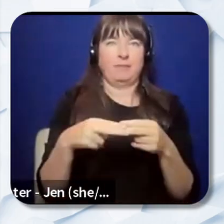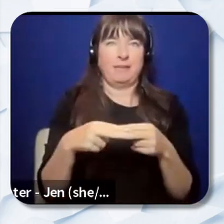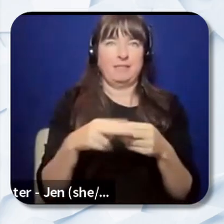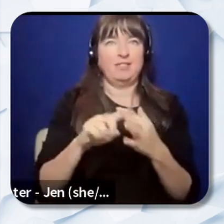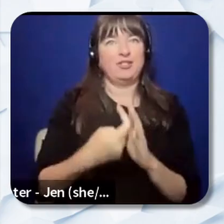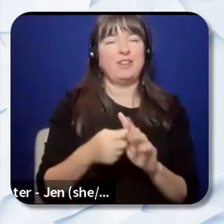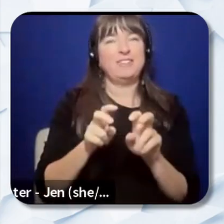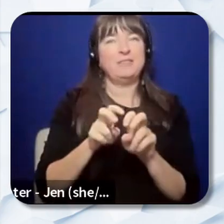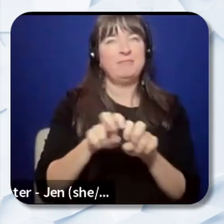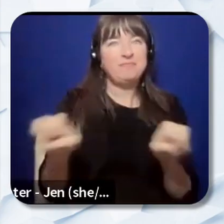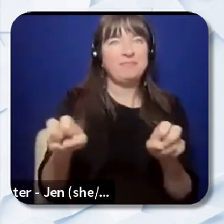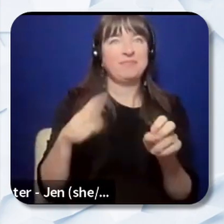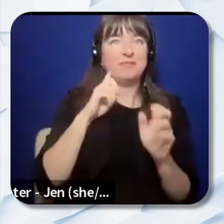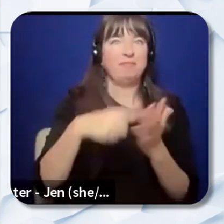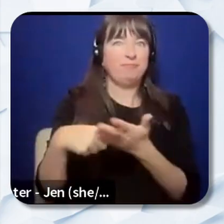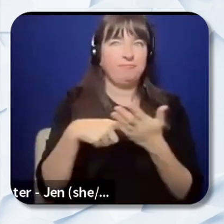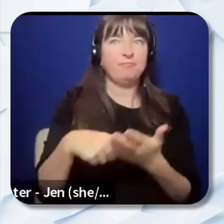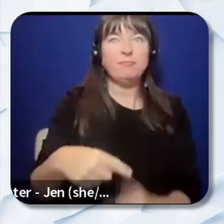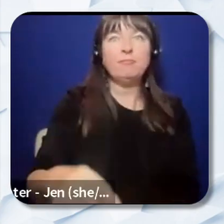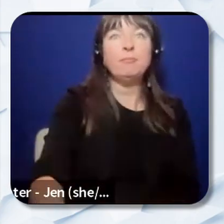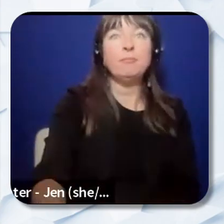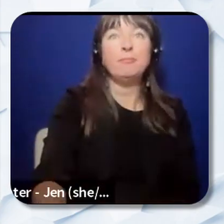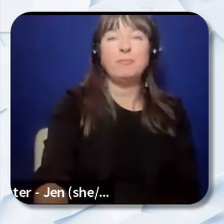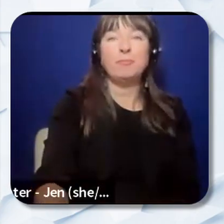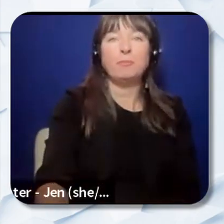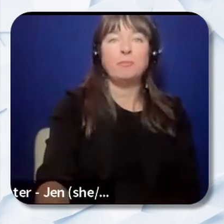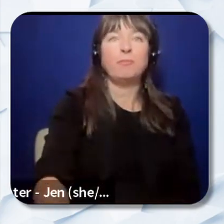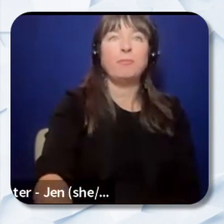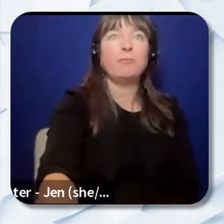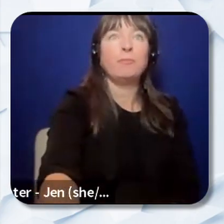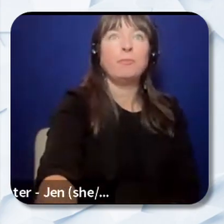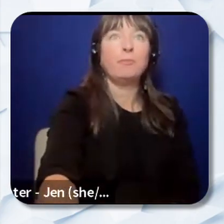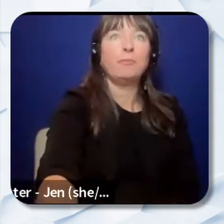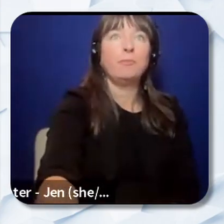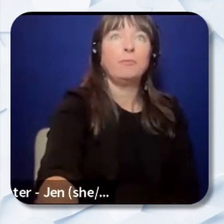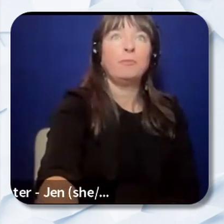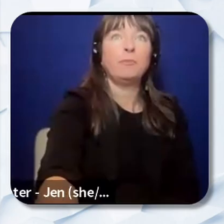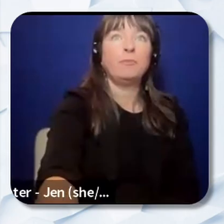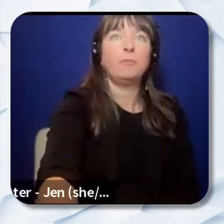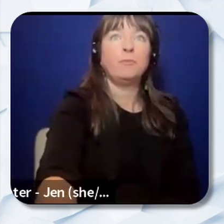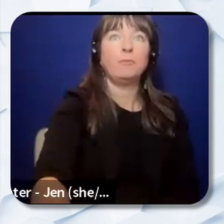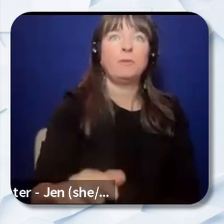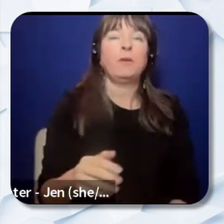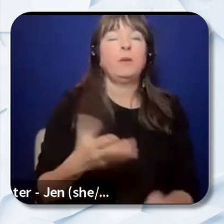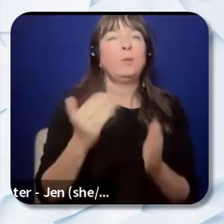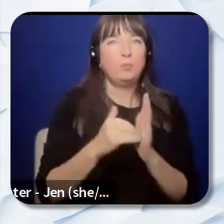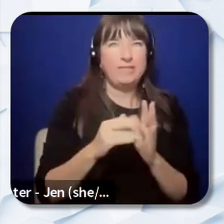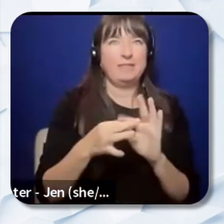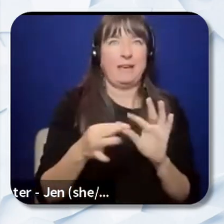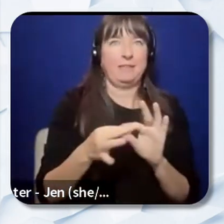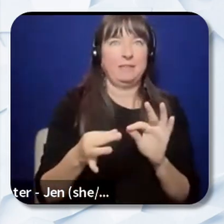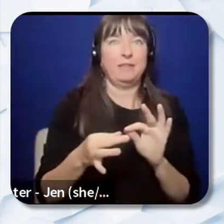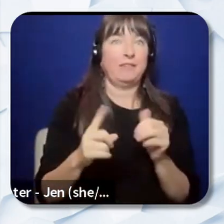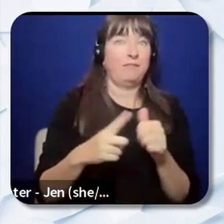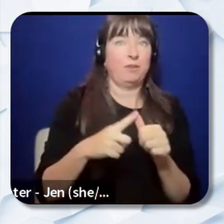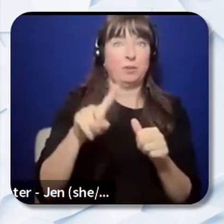discussion panel and then to get us started with our discussion I will restate the first question.